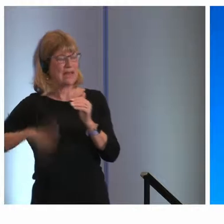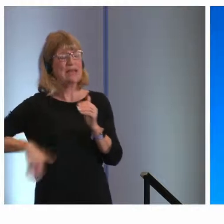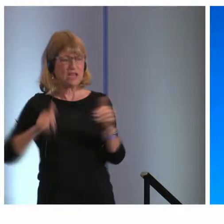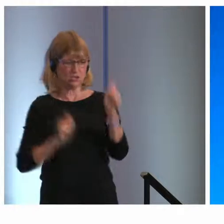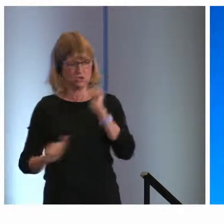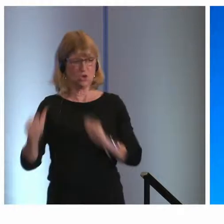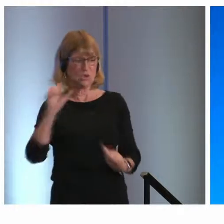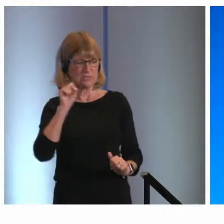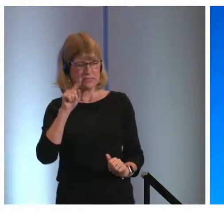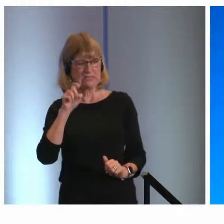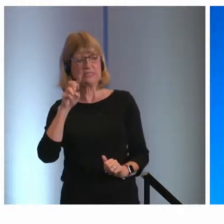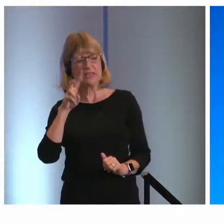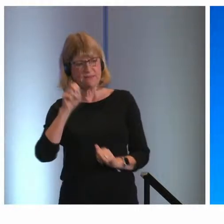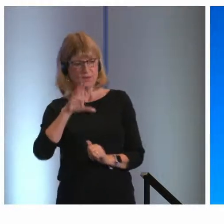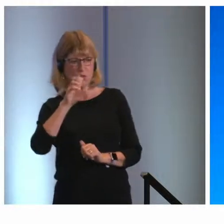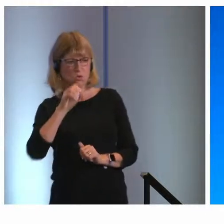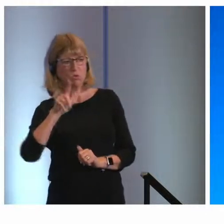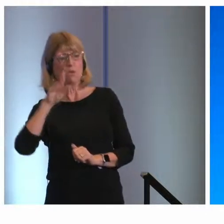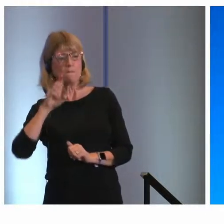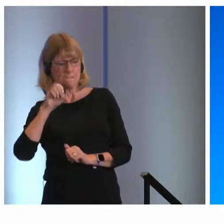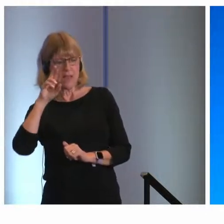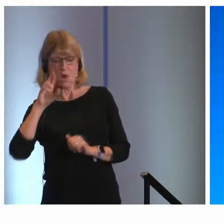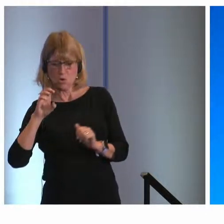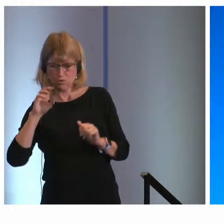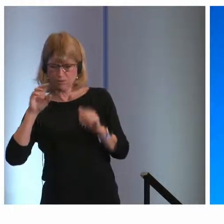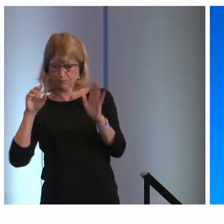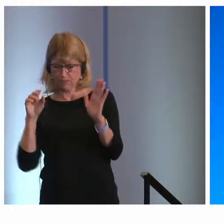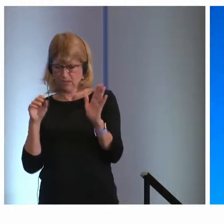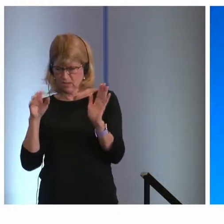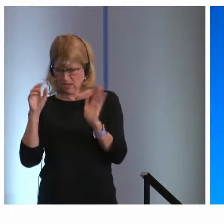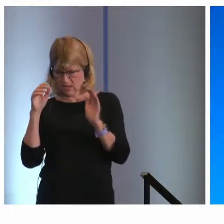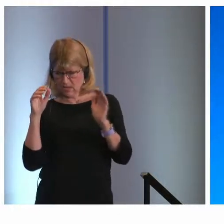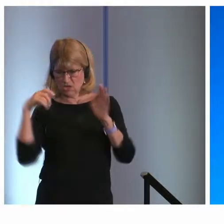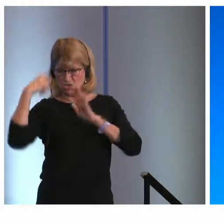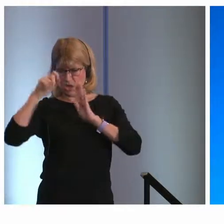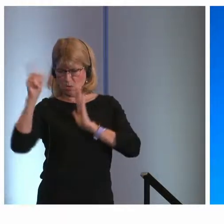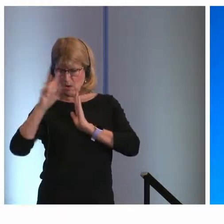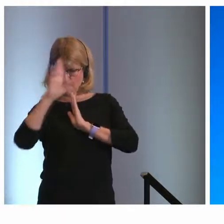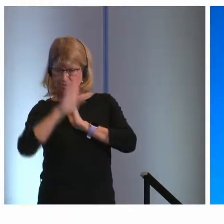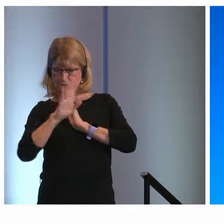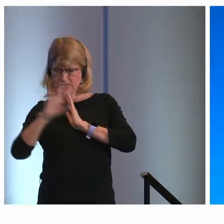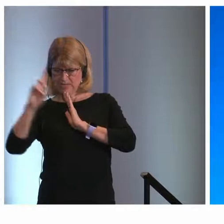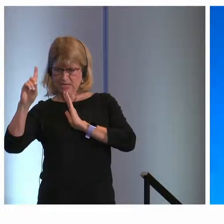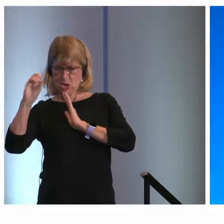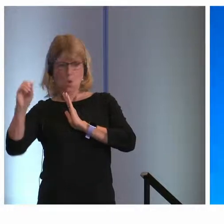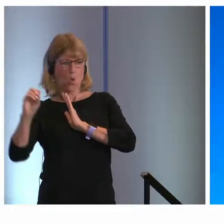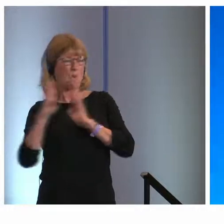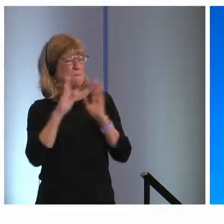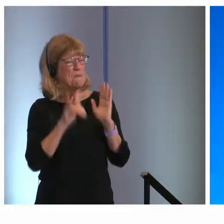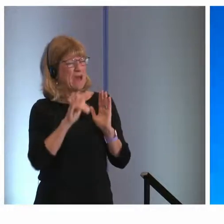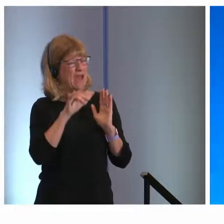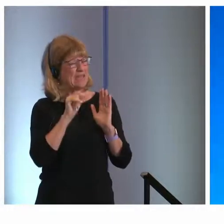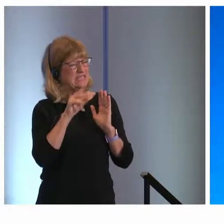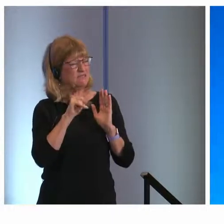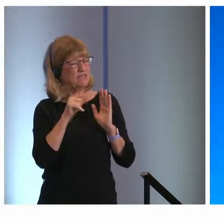show with Stephen Colbert are just a few of the internship opportunities we provide with people with disabilities.